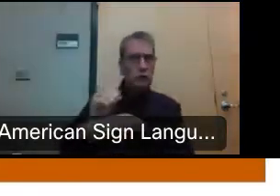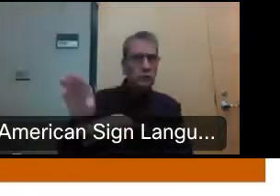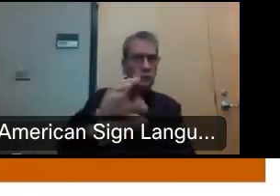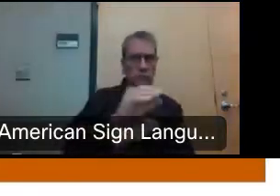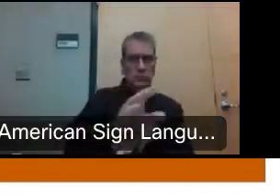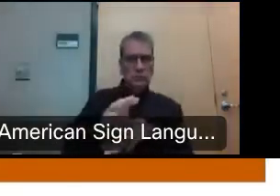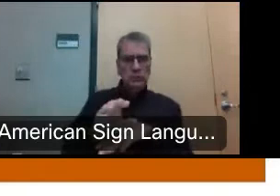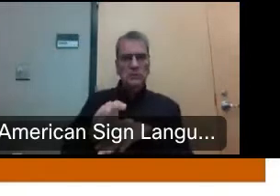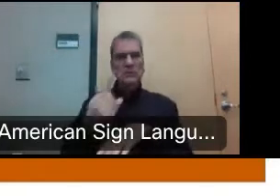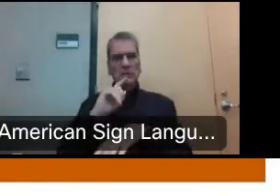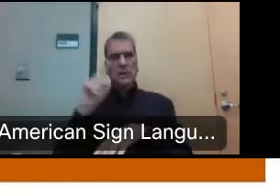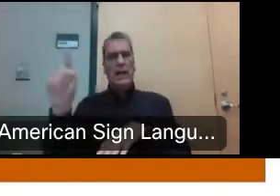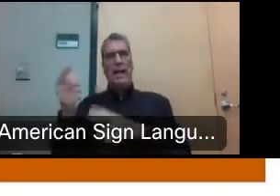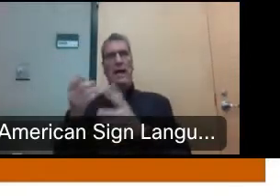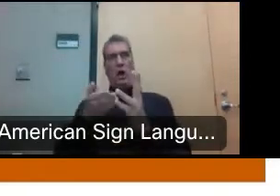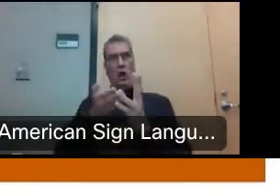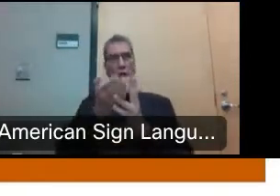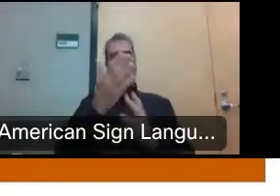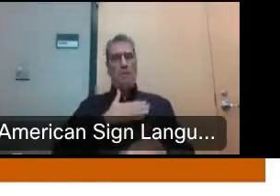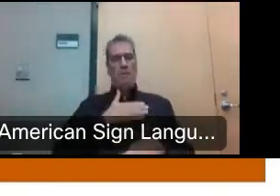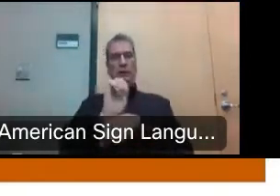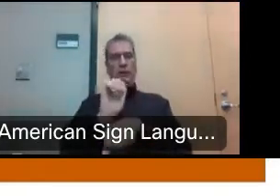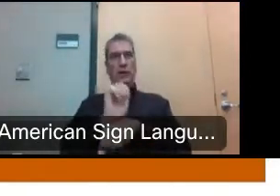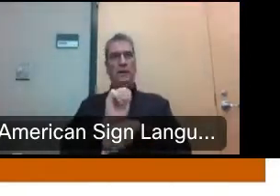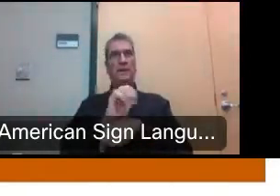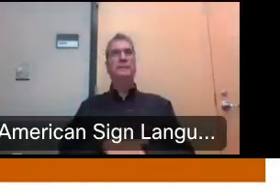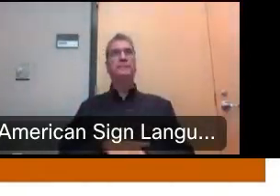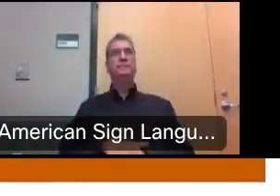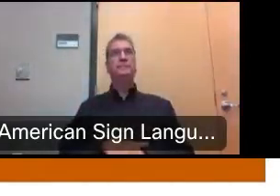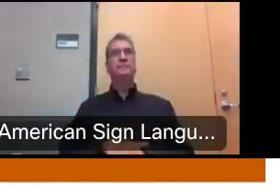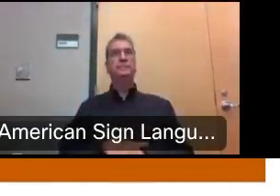job. I happened to land. 1st and so I started digging into drug advertising.